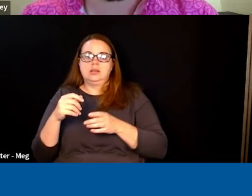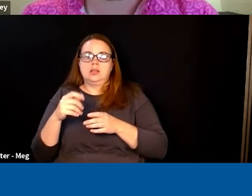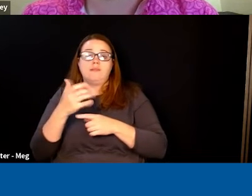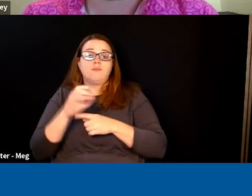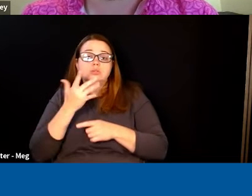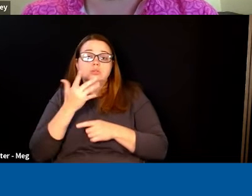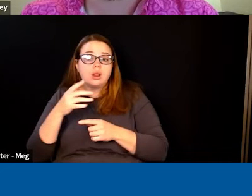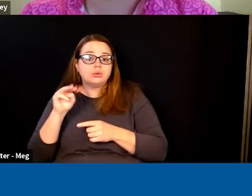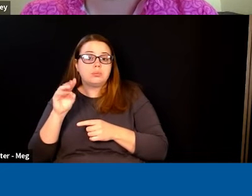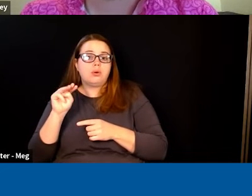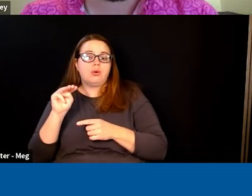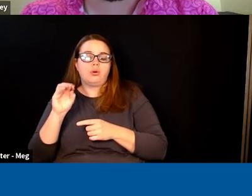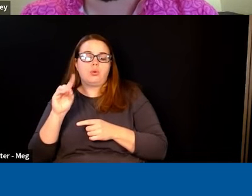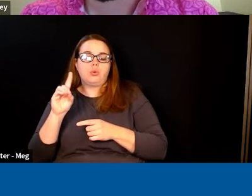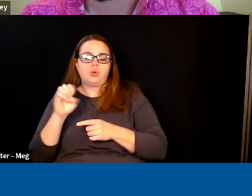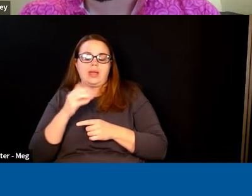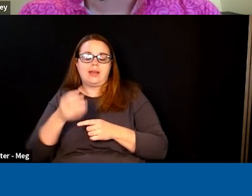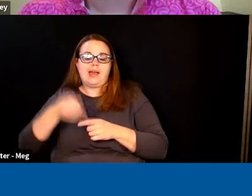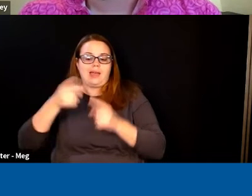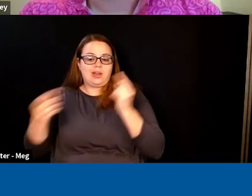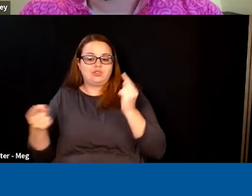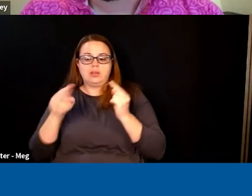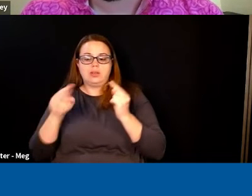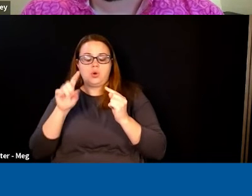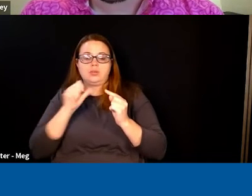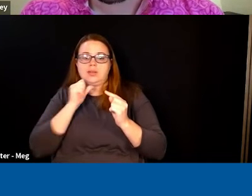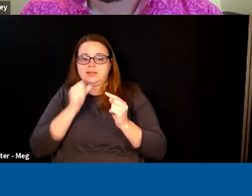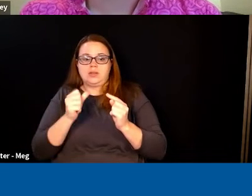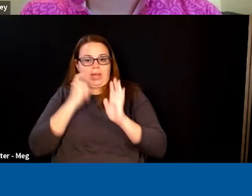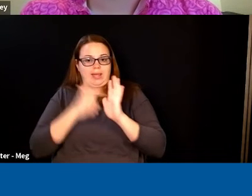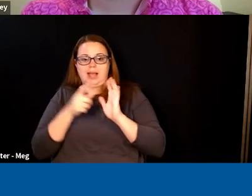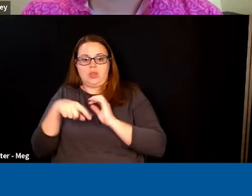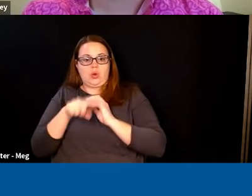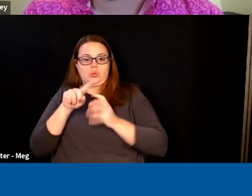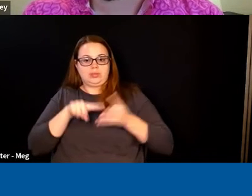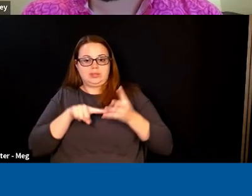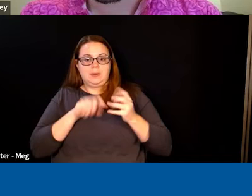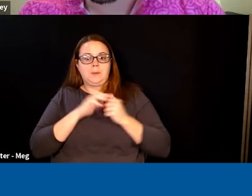and high contrast mode doesn't really know what they are. So, the important thing here is to really make sure